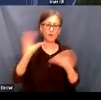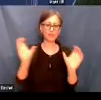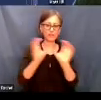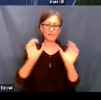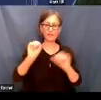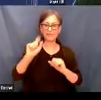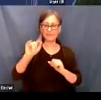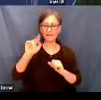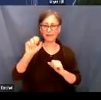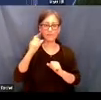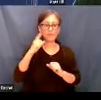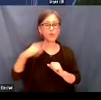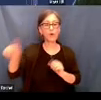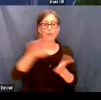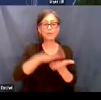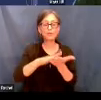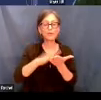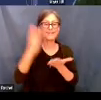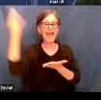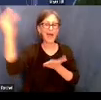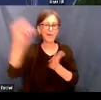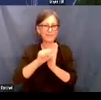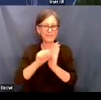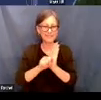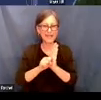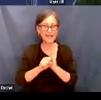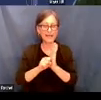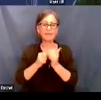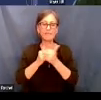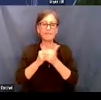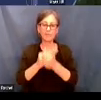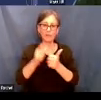schools located out of state per the LEA and SELPA request.